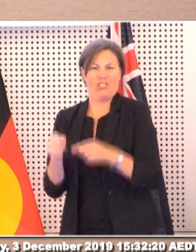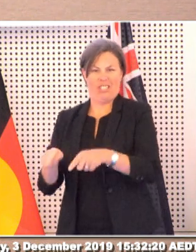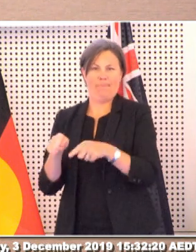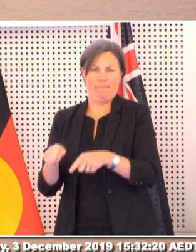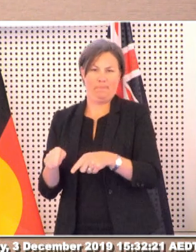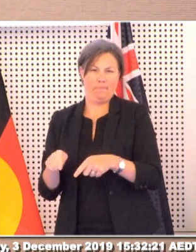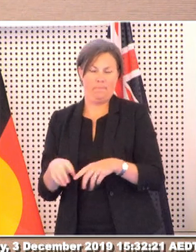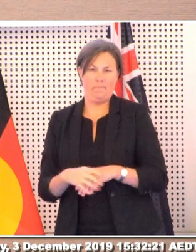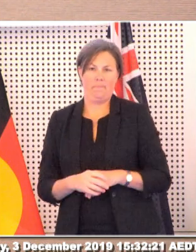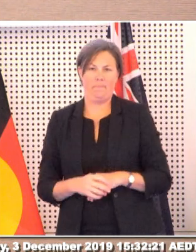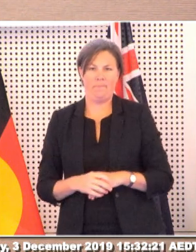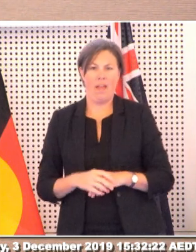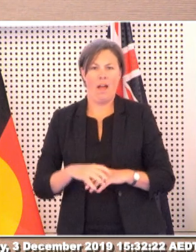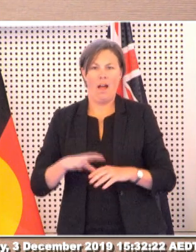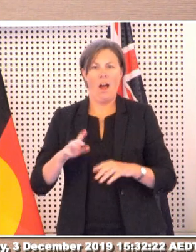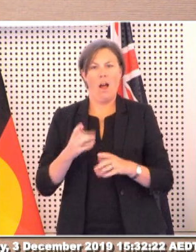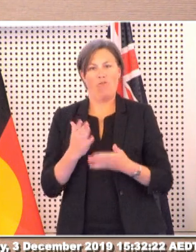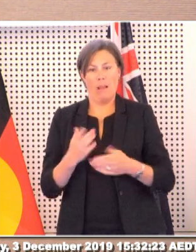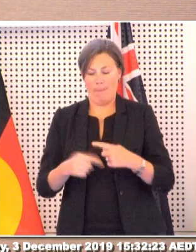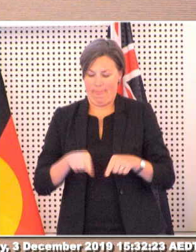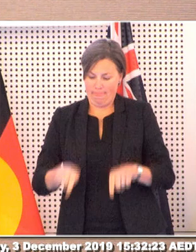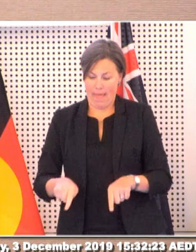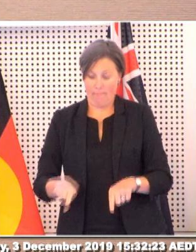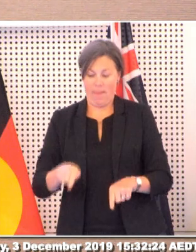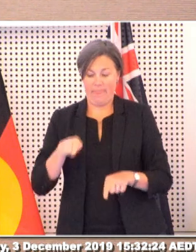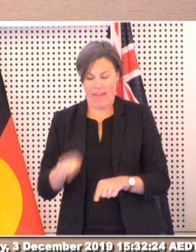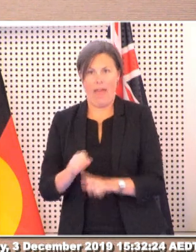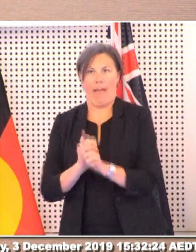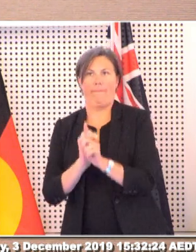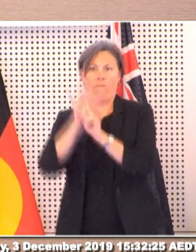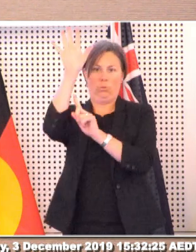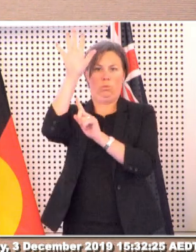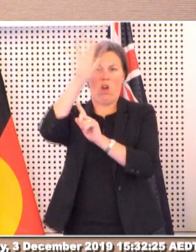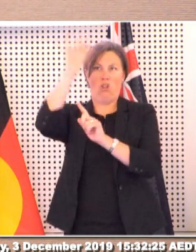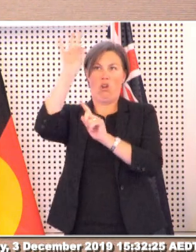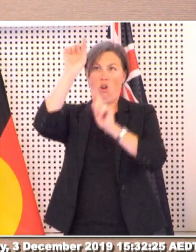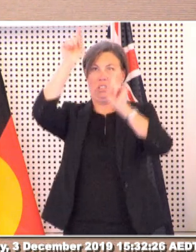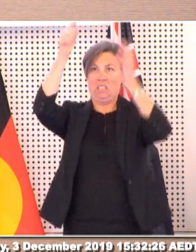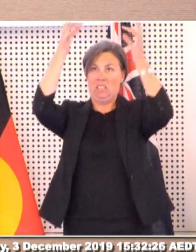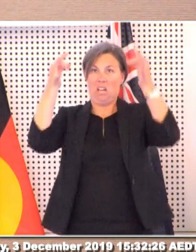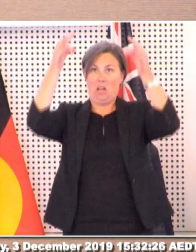bottom-up approach that I keep talking about. They have to be front and centre to any reform, and while they’re not, I don’t